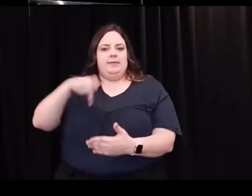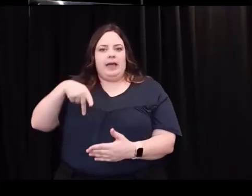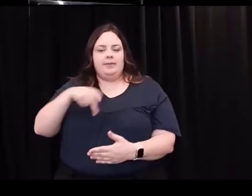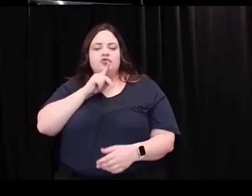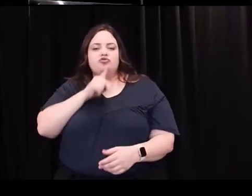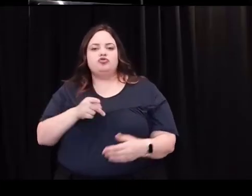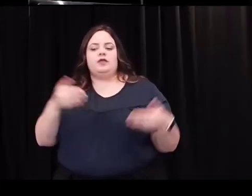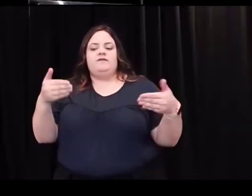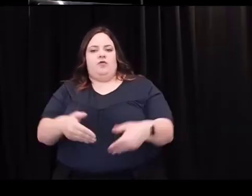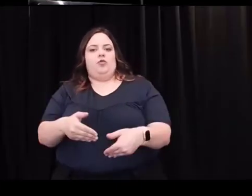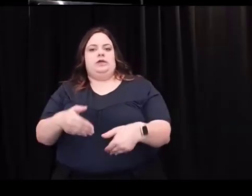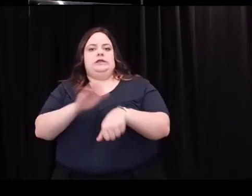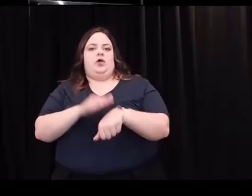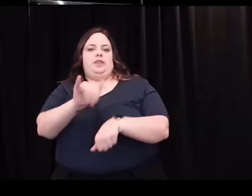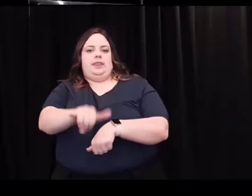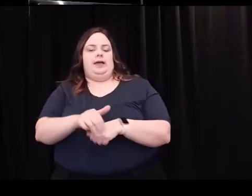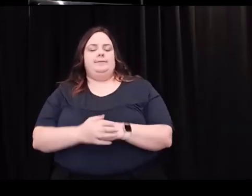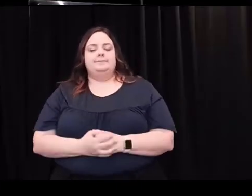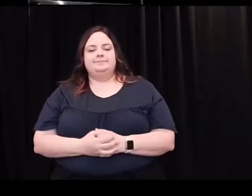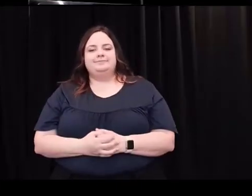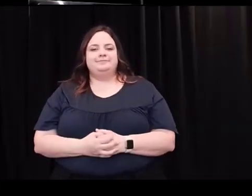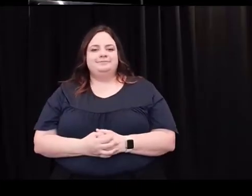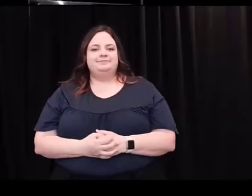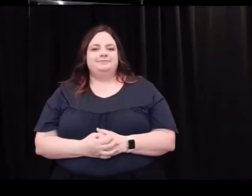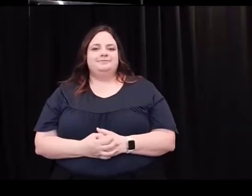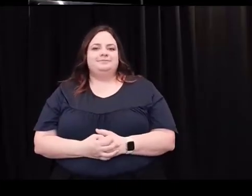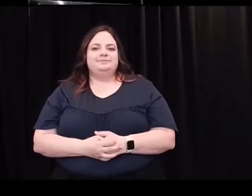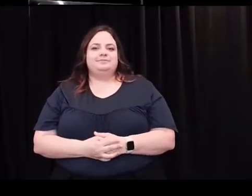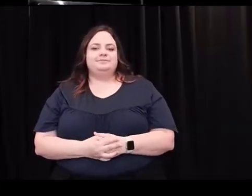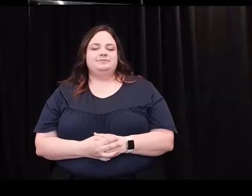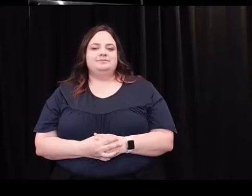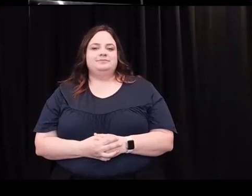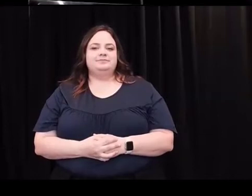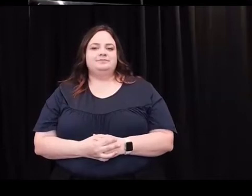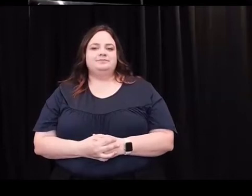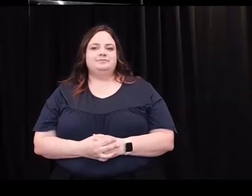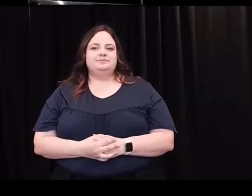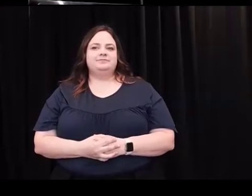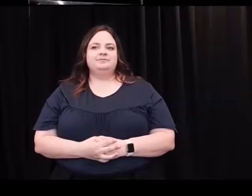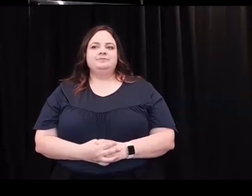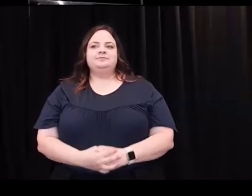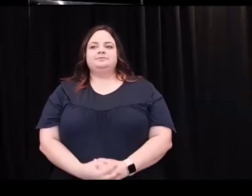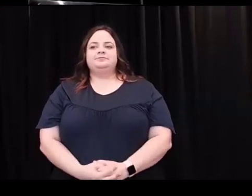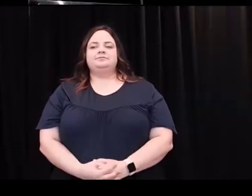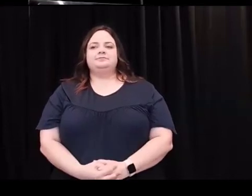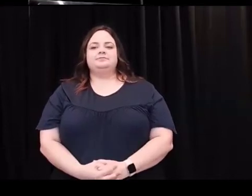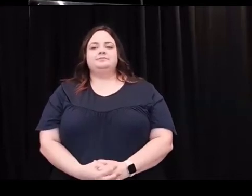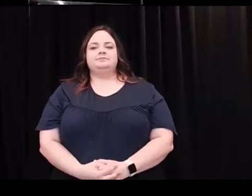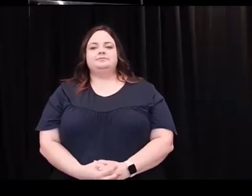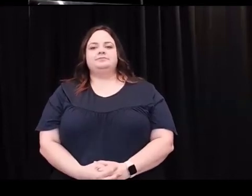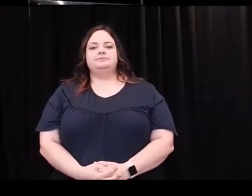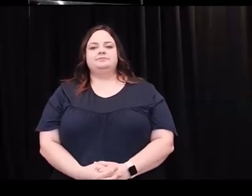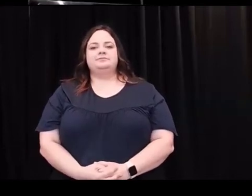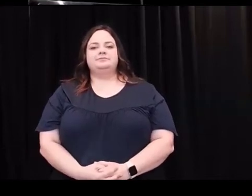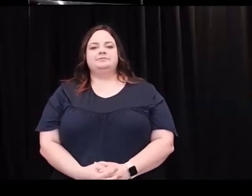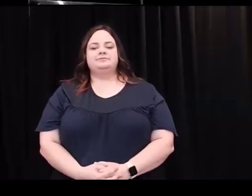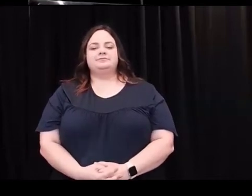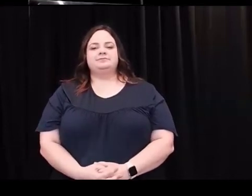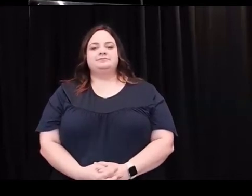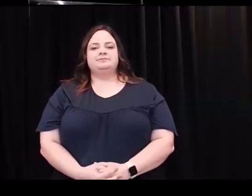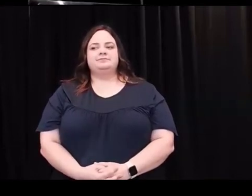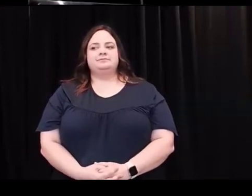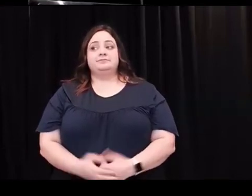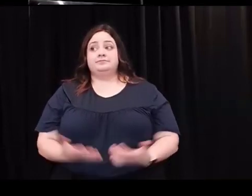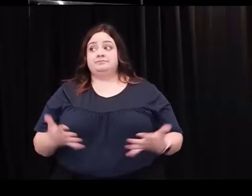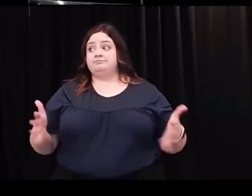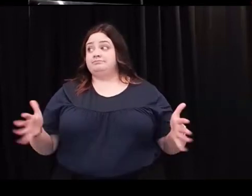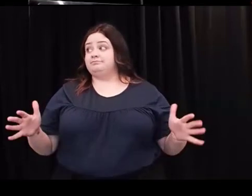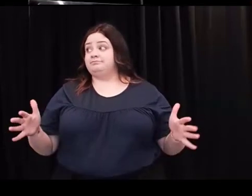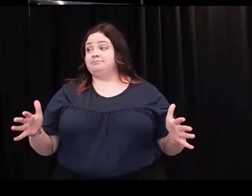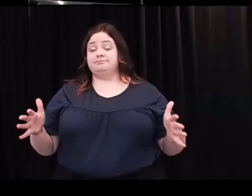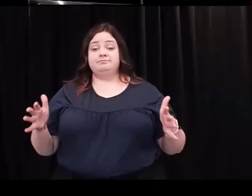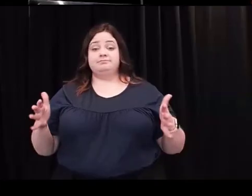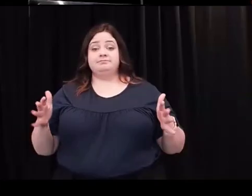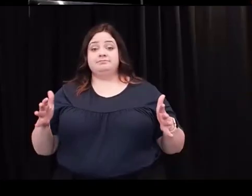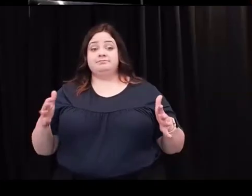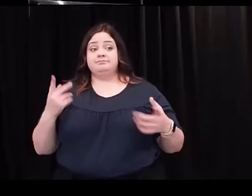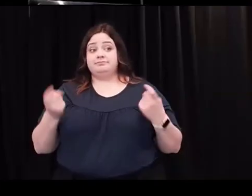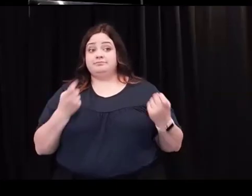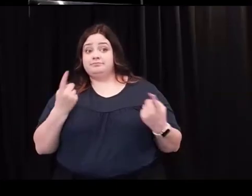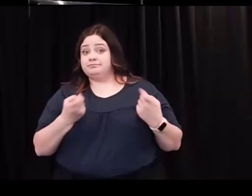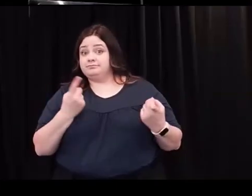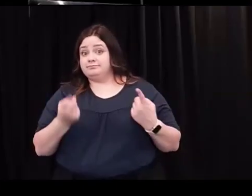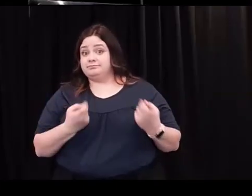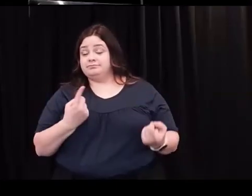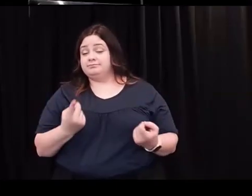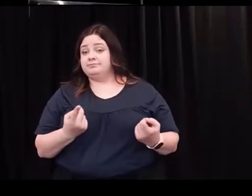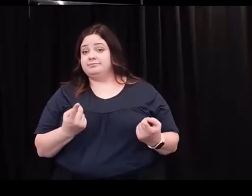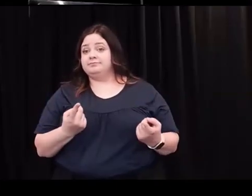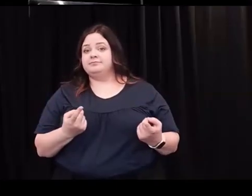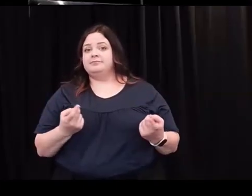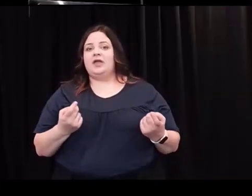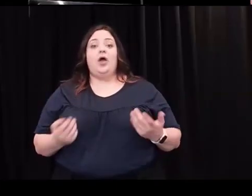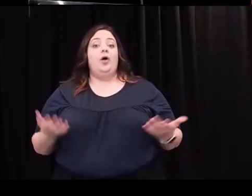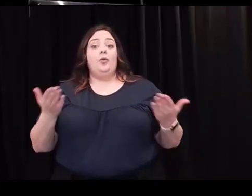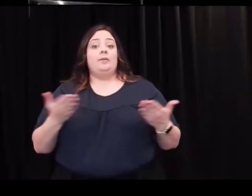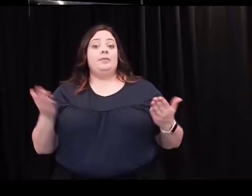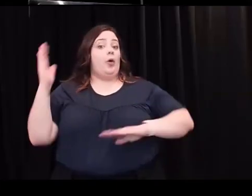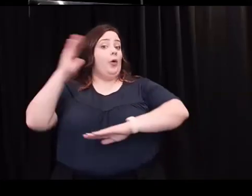goes to that. Is that it? Anything else? Well I'm here all day, so if you have any other questions